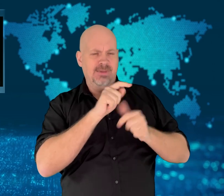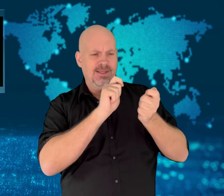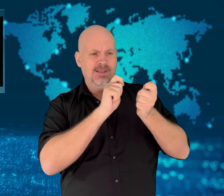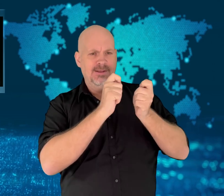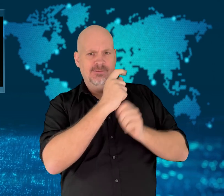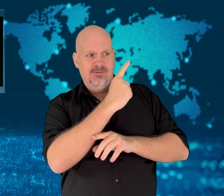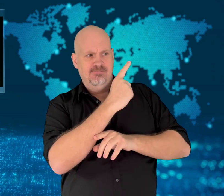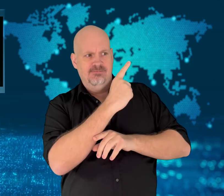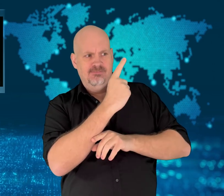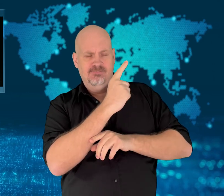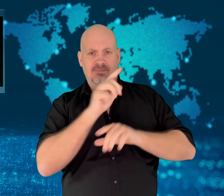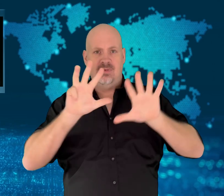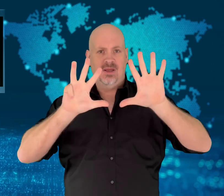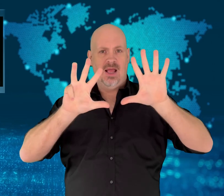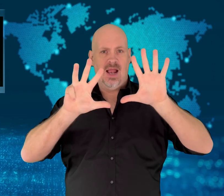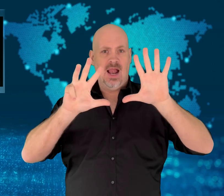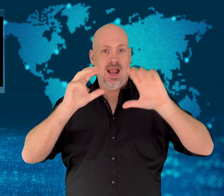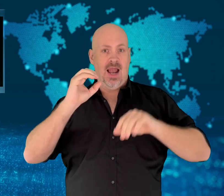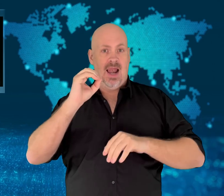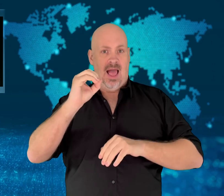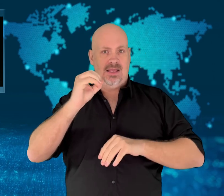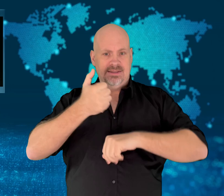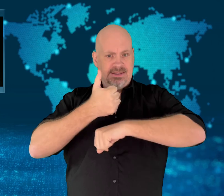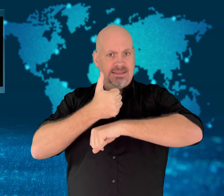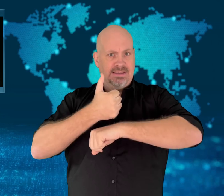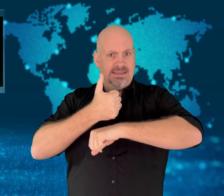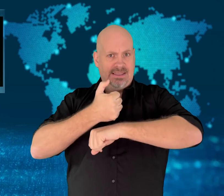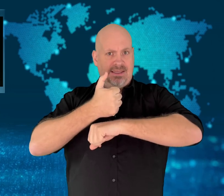90 seconds to midnight.